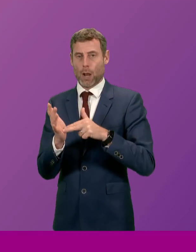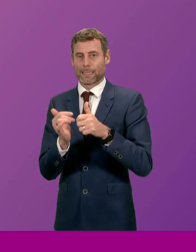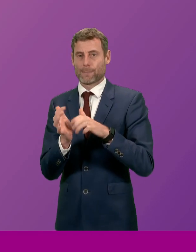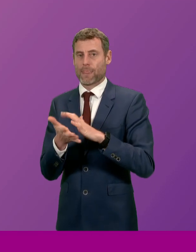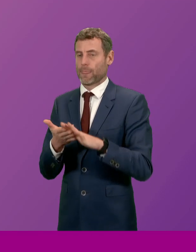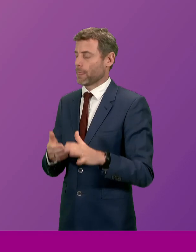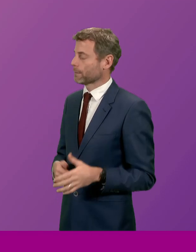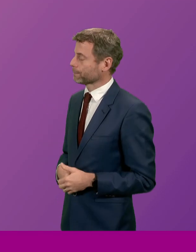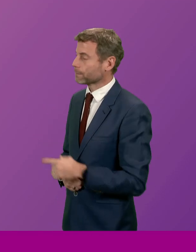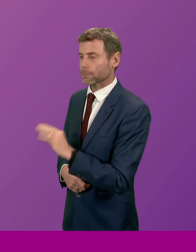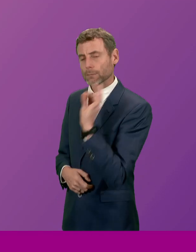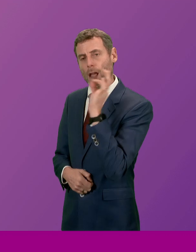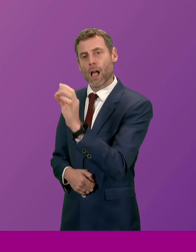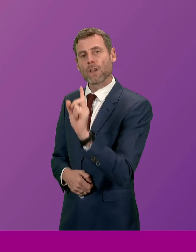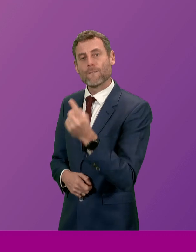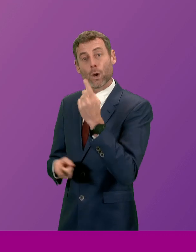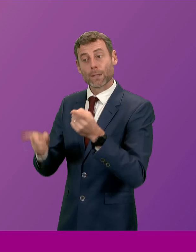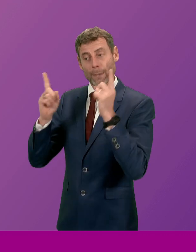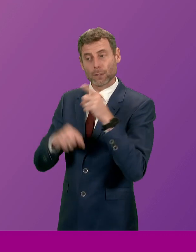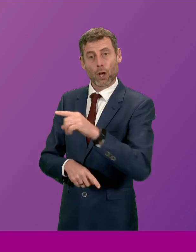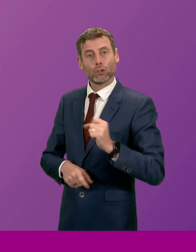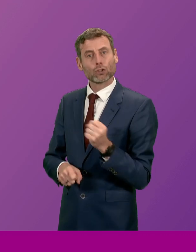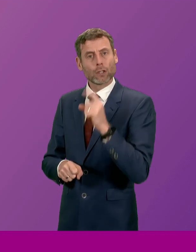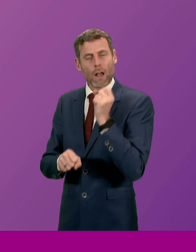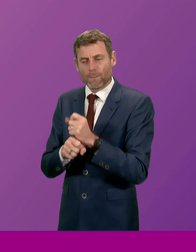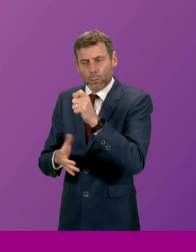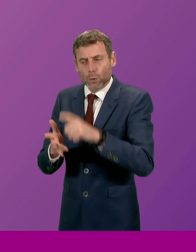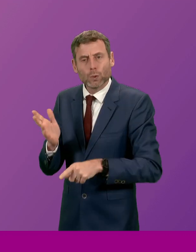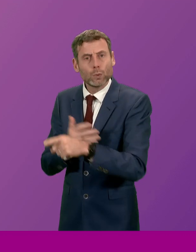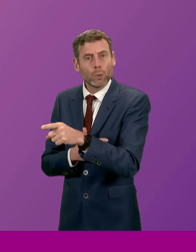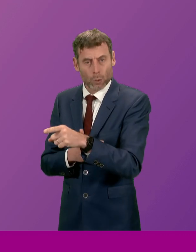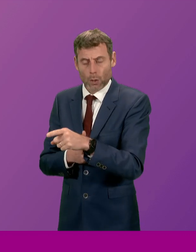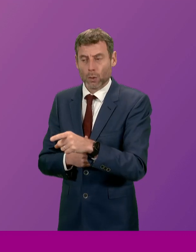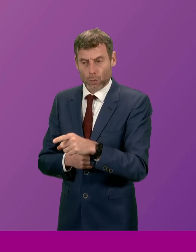To ask the First Minister what action the Scottish Government is taking to reduce the disability employment gap.